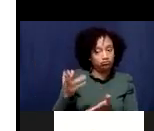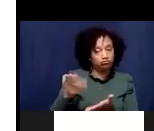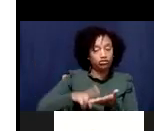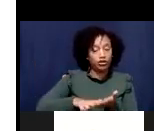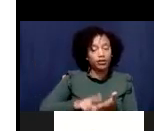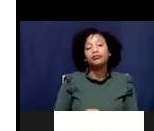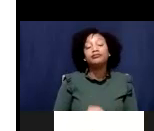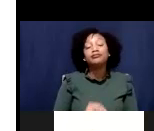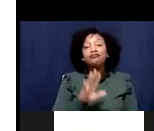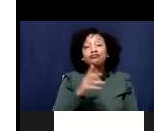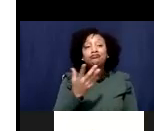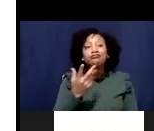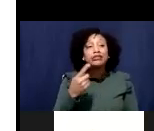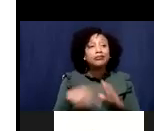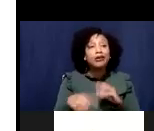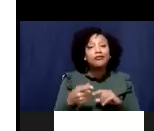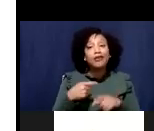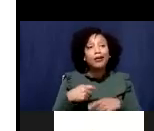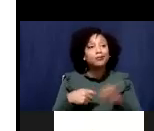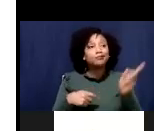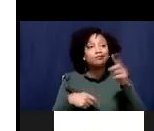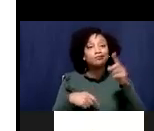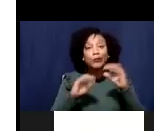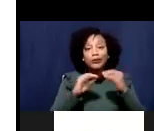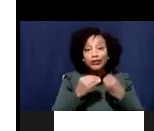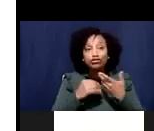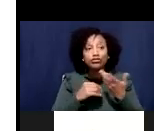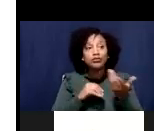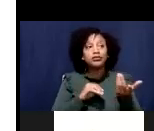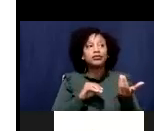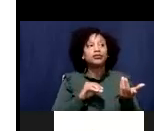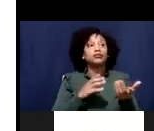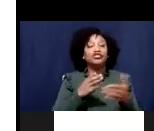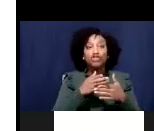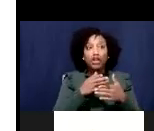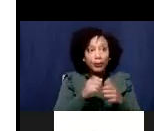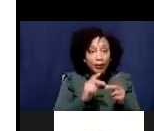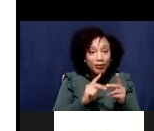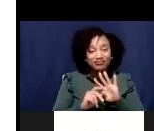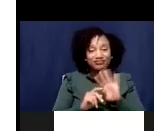not one that is organizational in nature. If you have previously applied